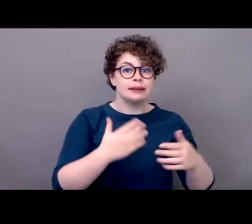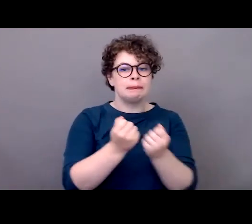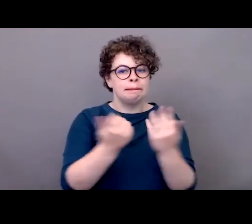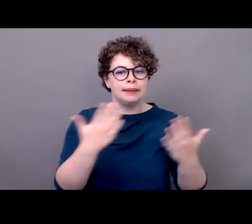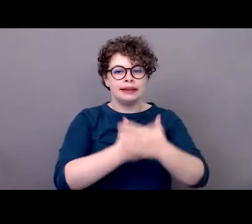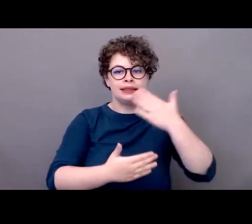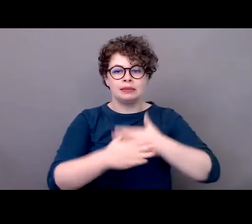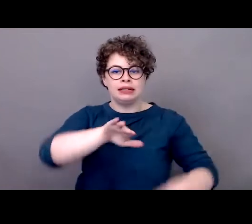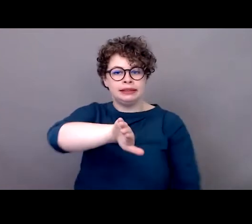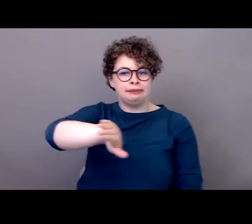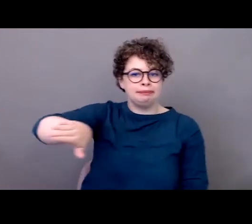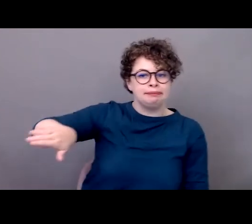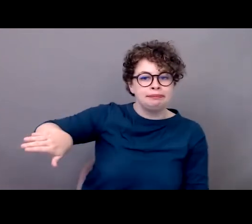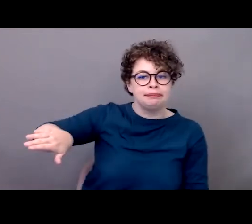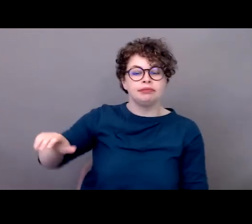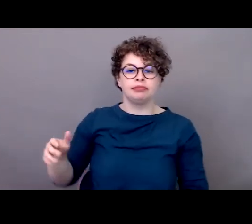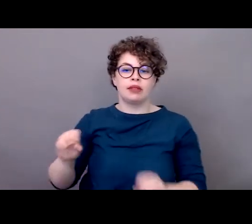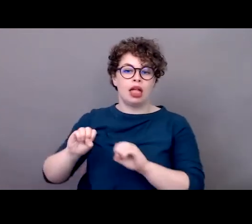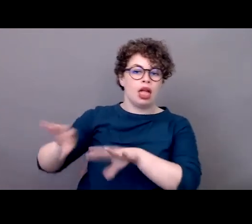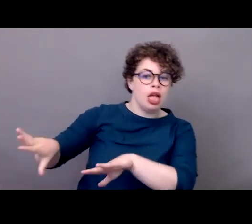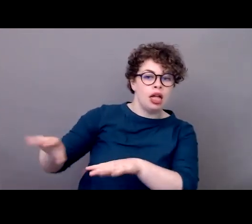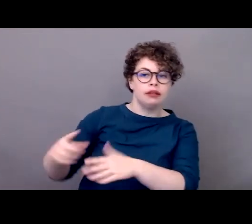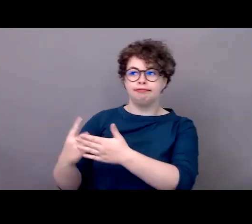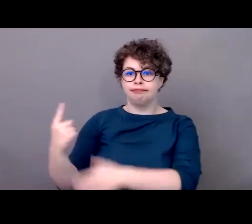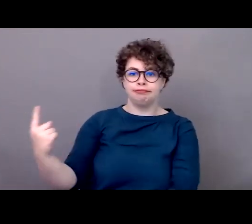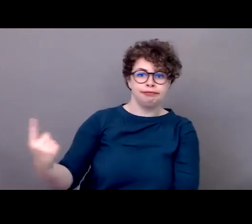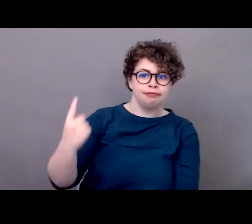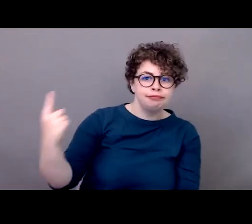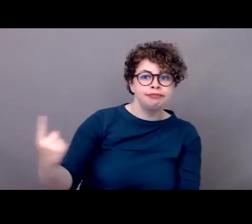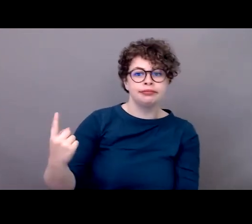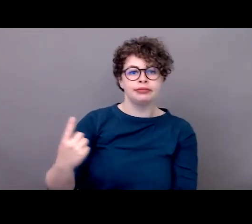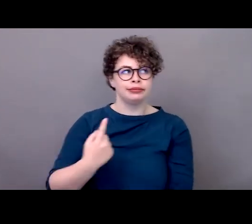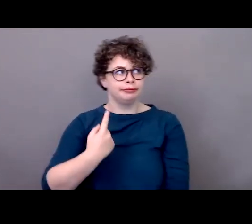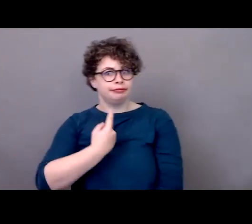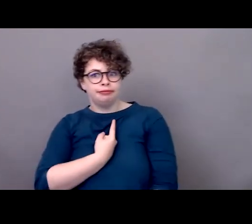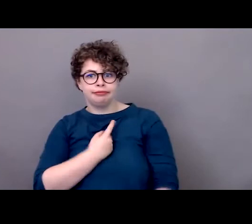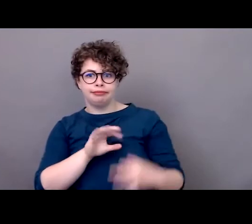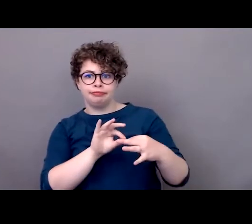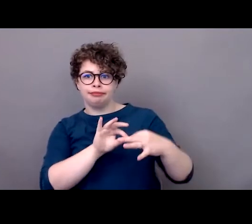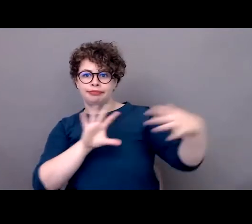violence, abandonment, isolation. There's also often exclusion, in terms of education,